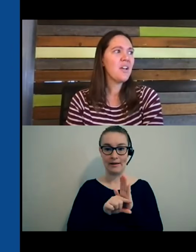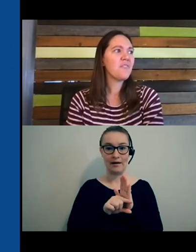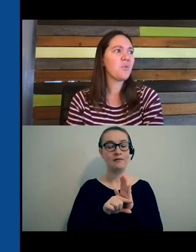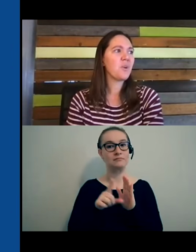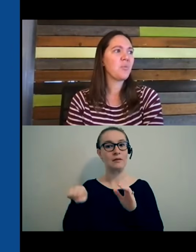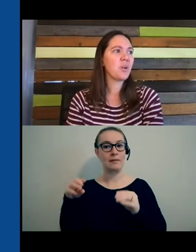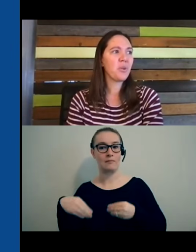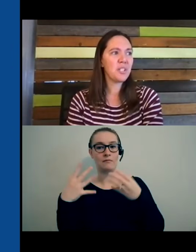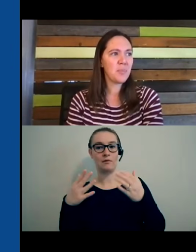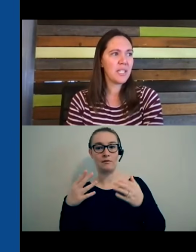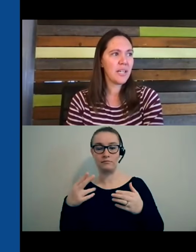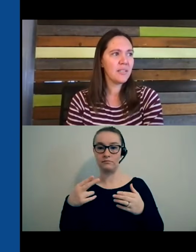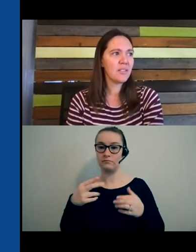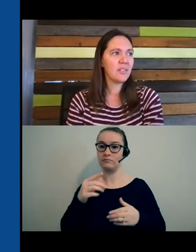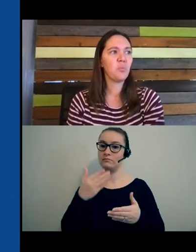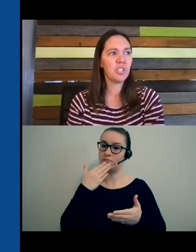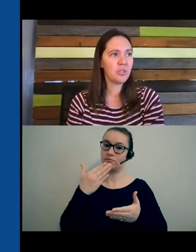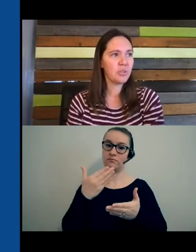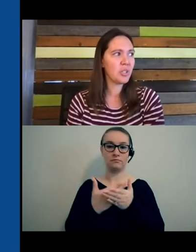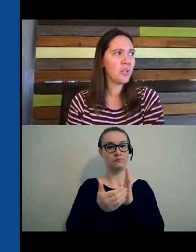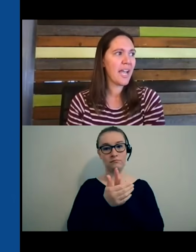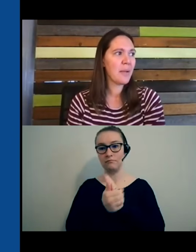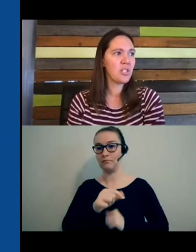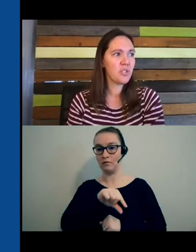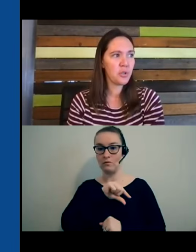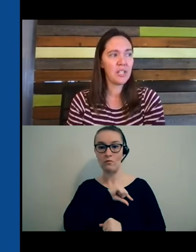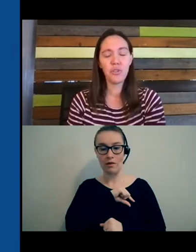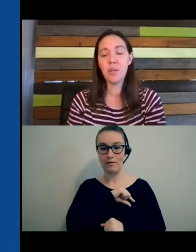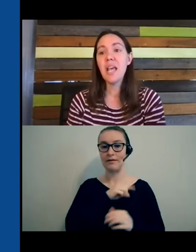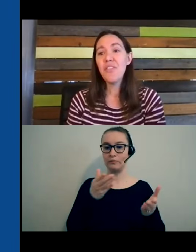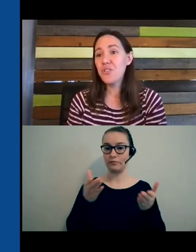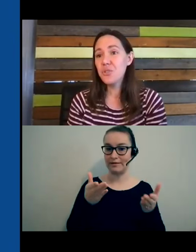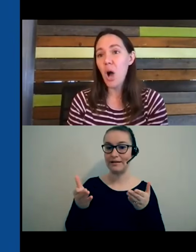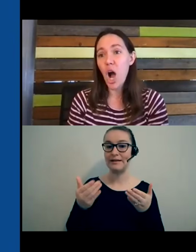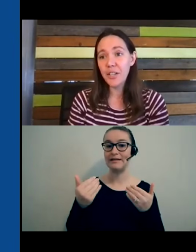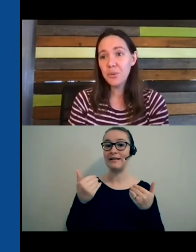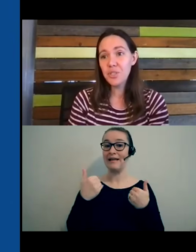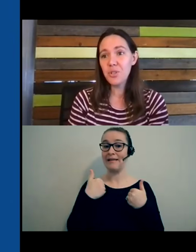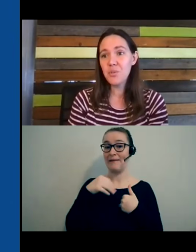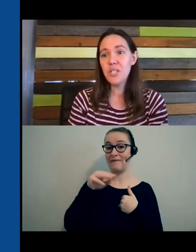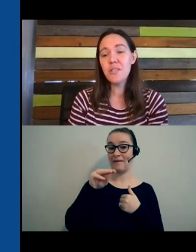for recorded media, which includes closed captions, transcripts -- they also do audio descriptions,